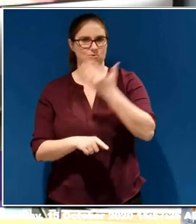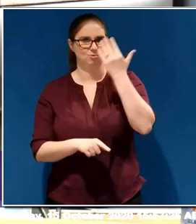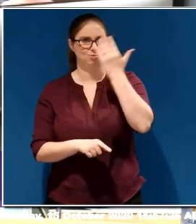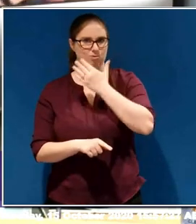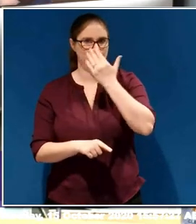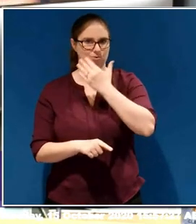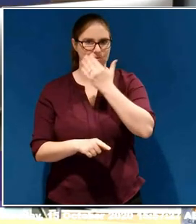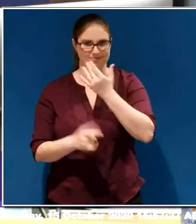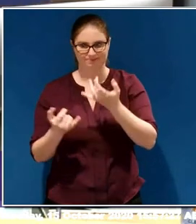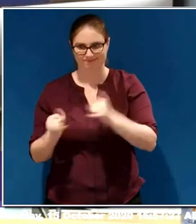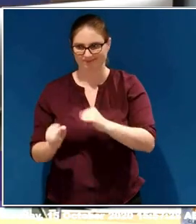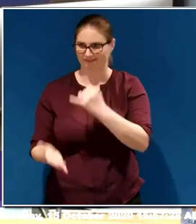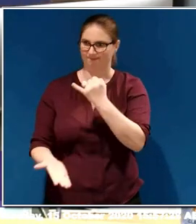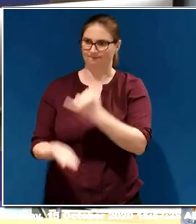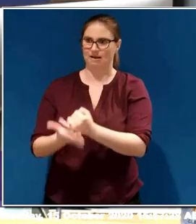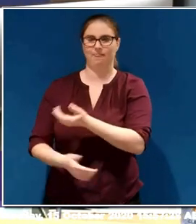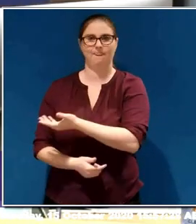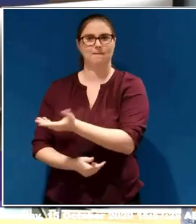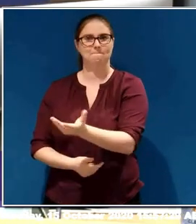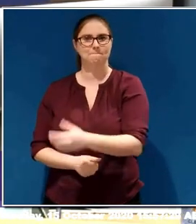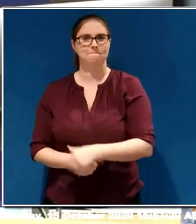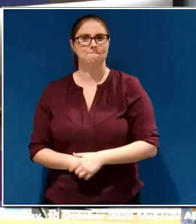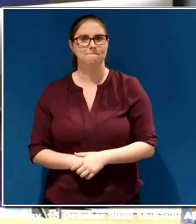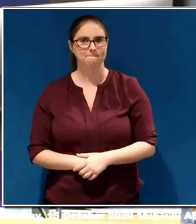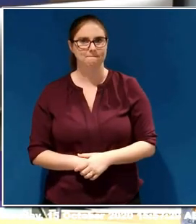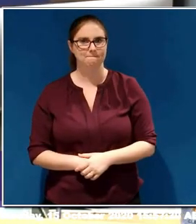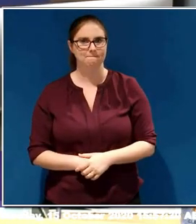and then that inevitable progression.